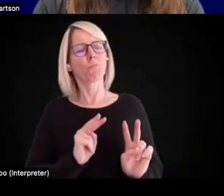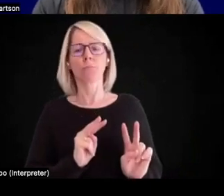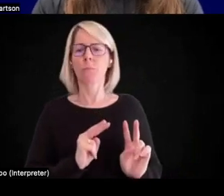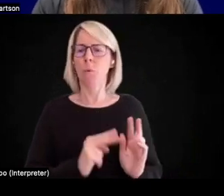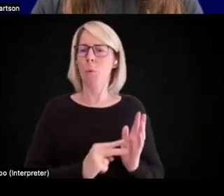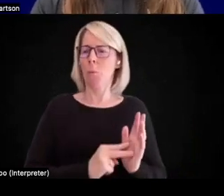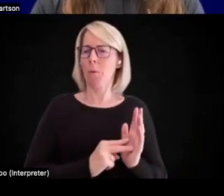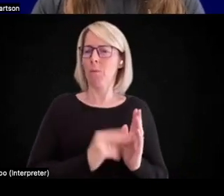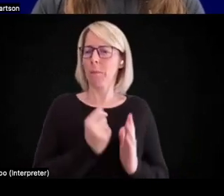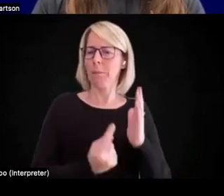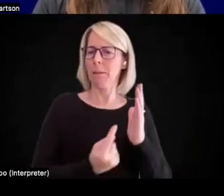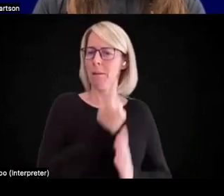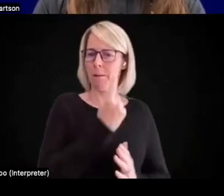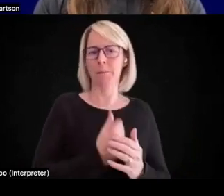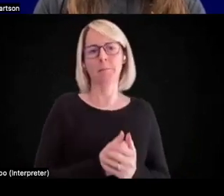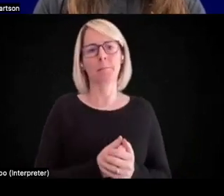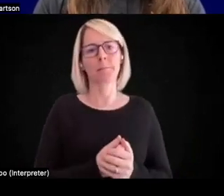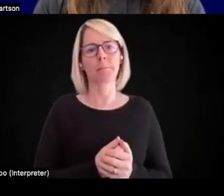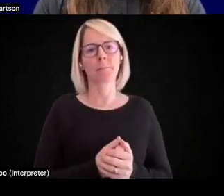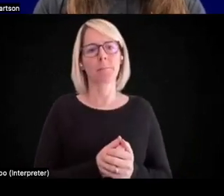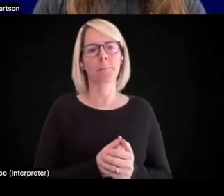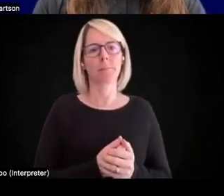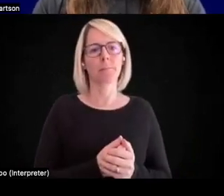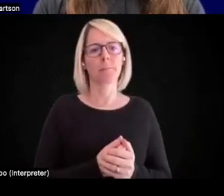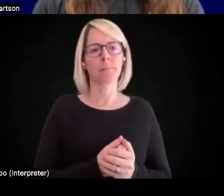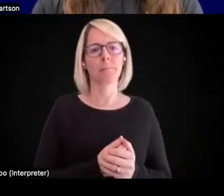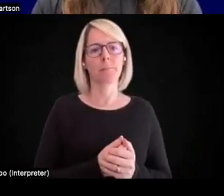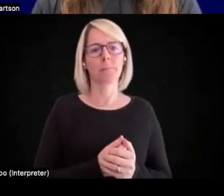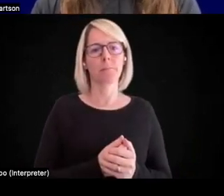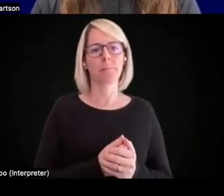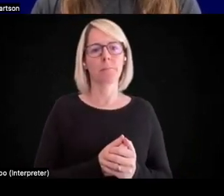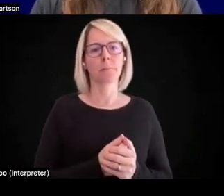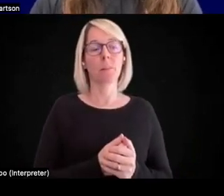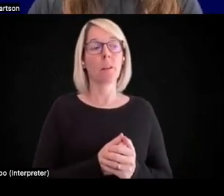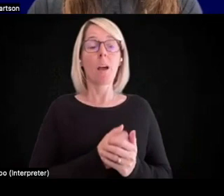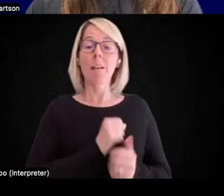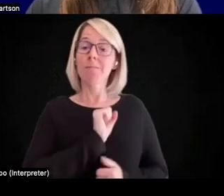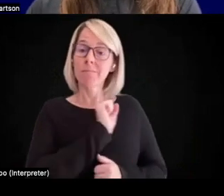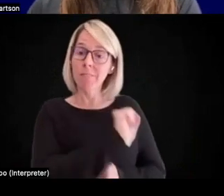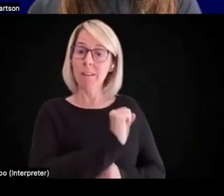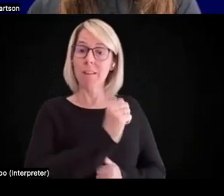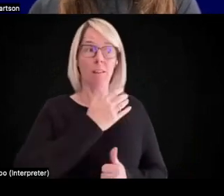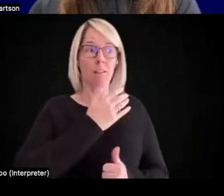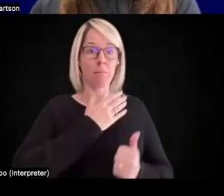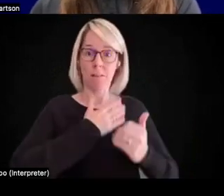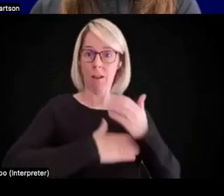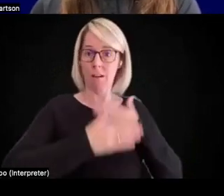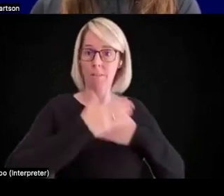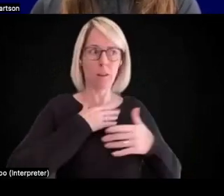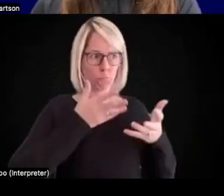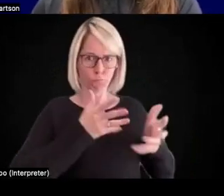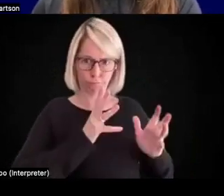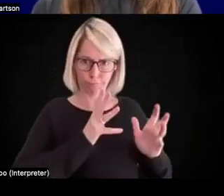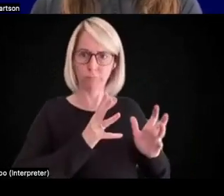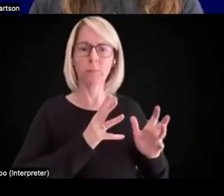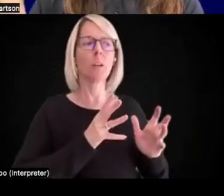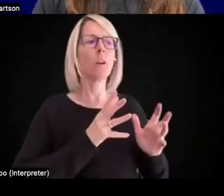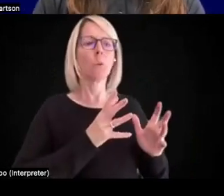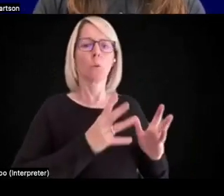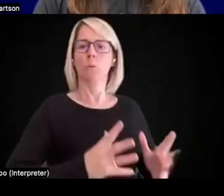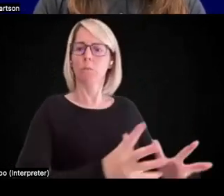that, you receive the deafblind person's action and, again, I will come to receiving, and once you